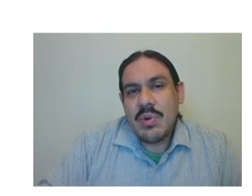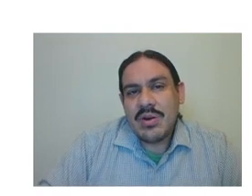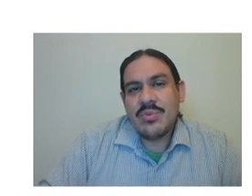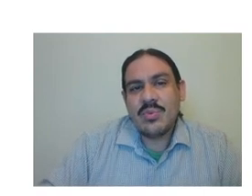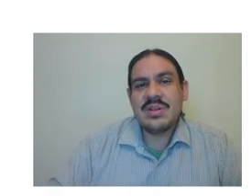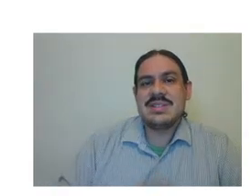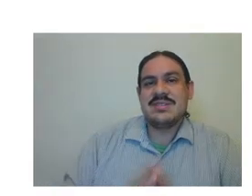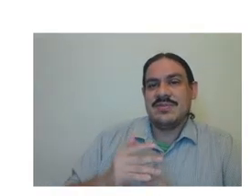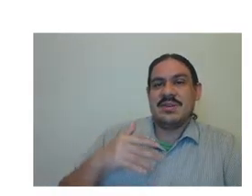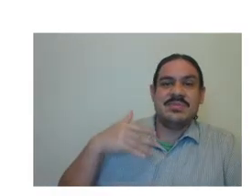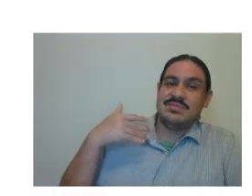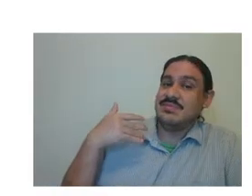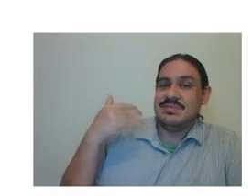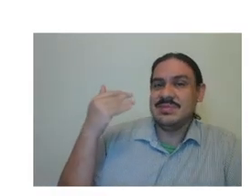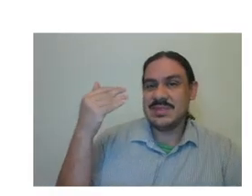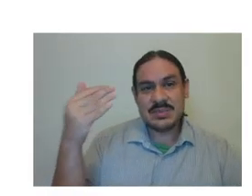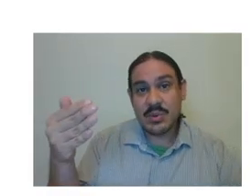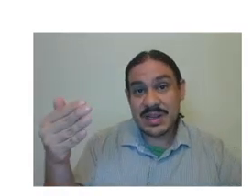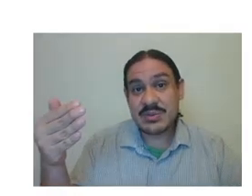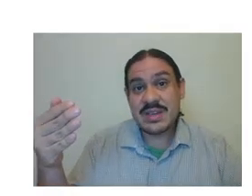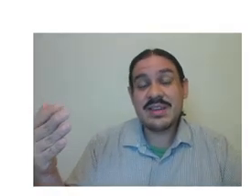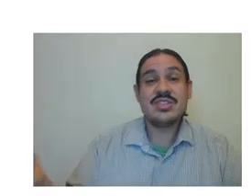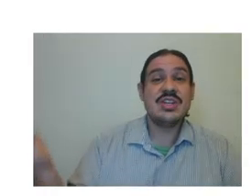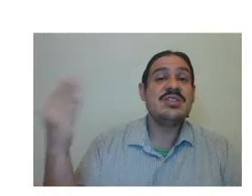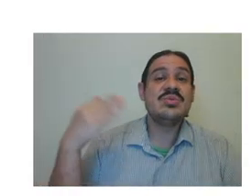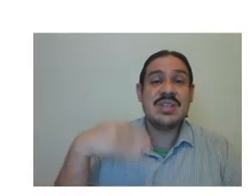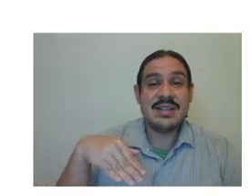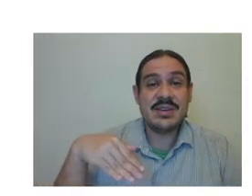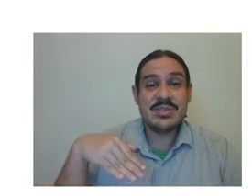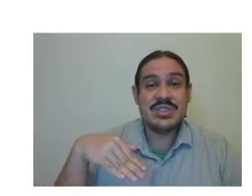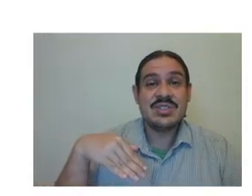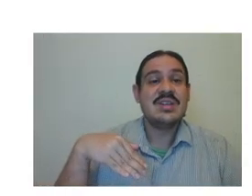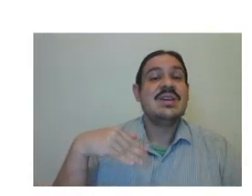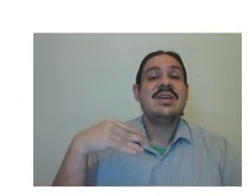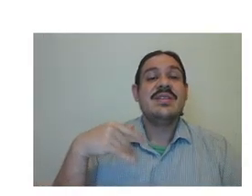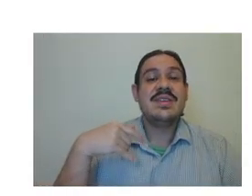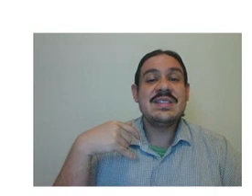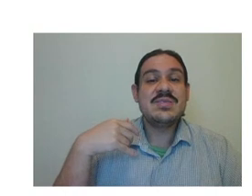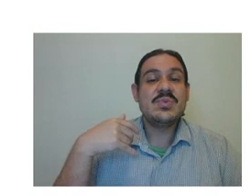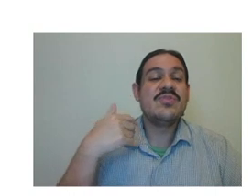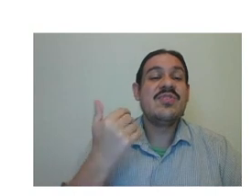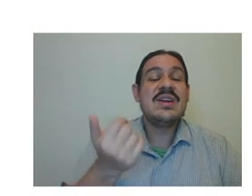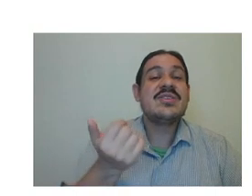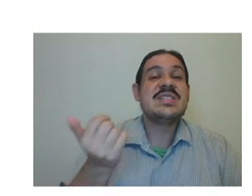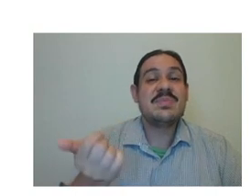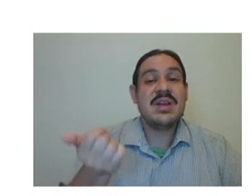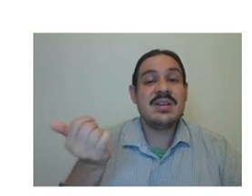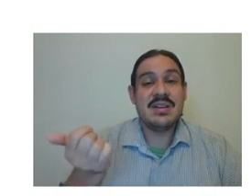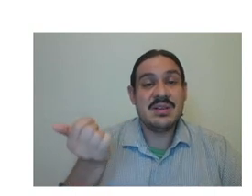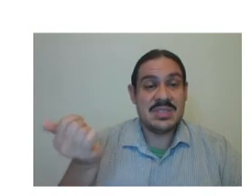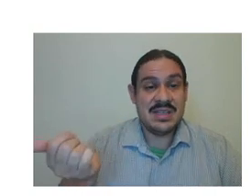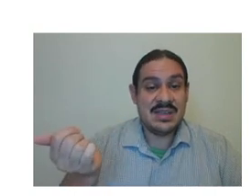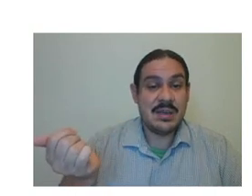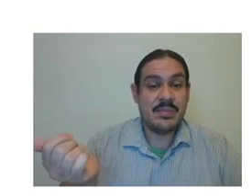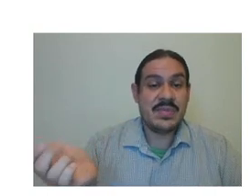as you can see this is the finger spelling from ASL it's a way to import words from